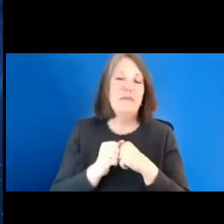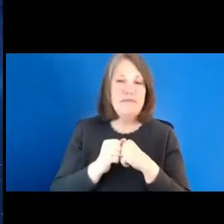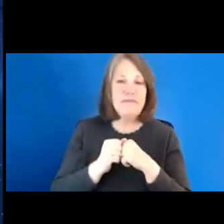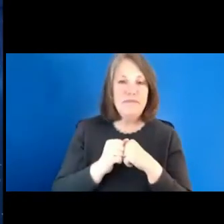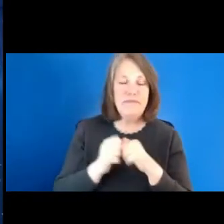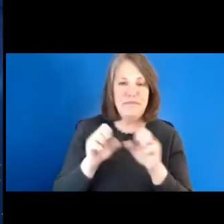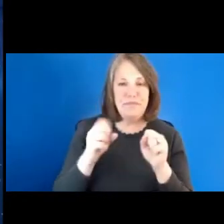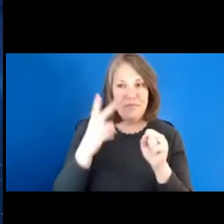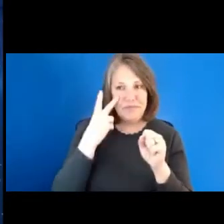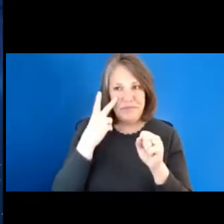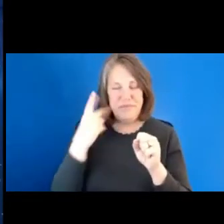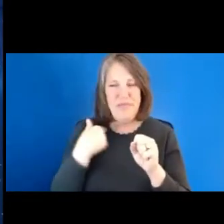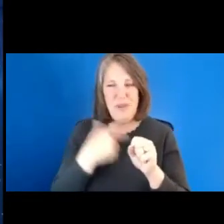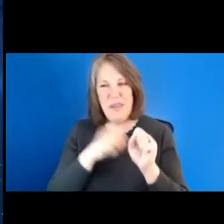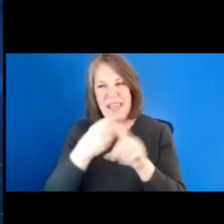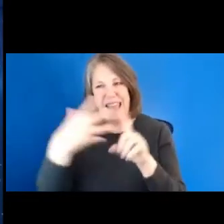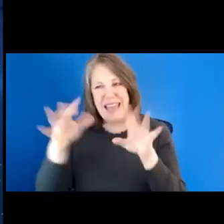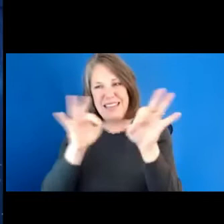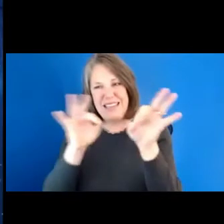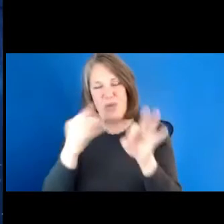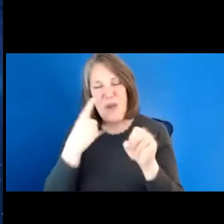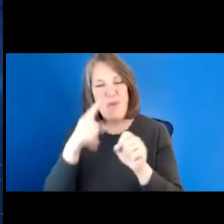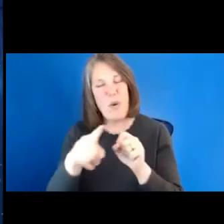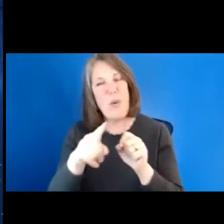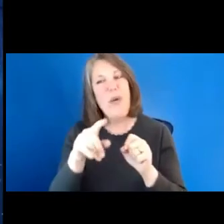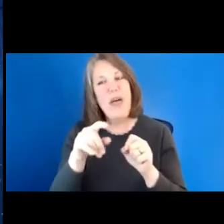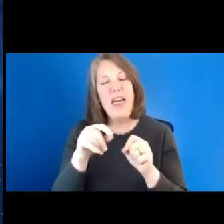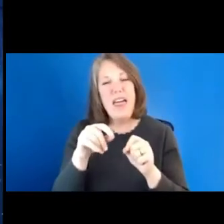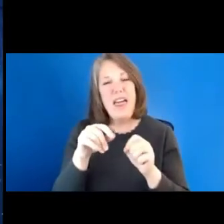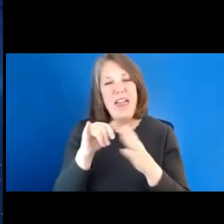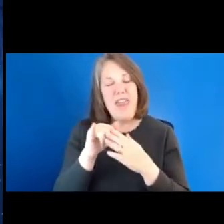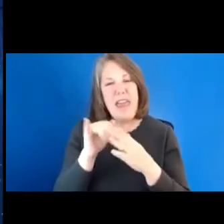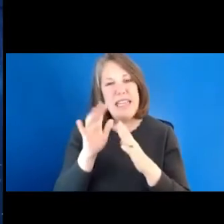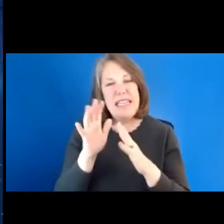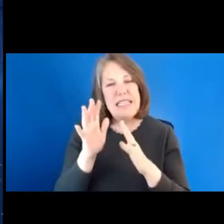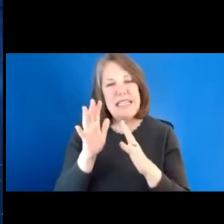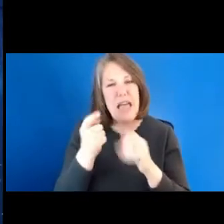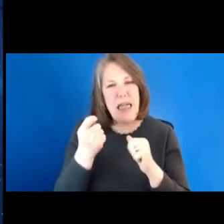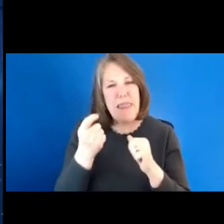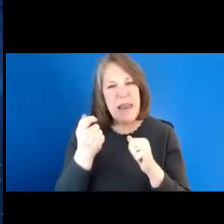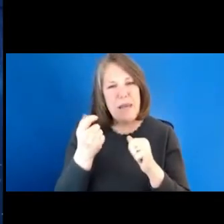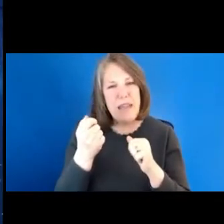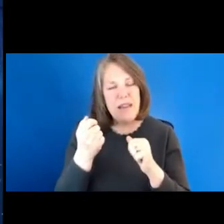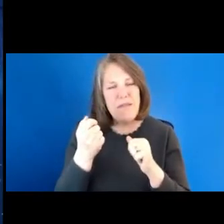or we can describe for you that it is kind of a little bit of a path hand